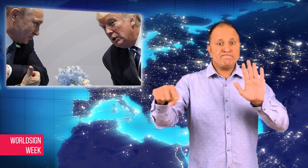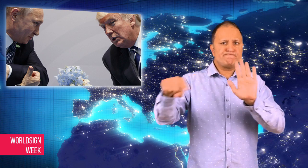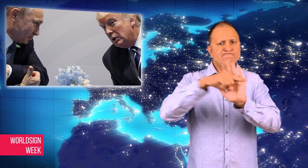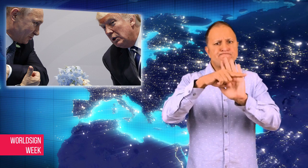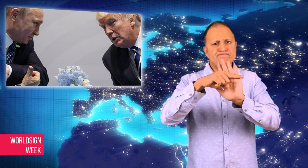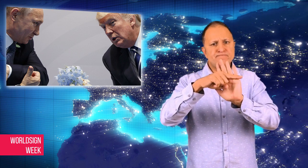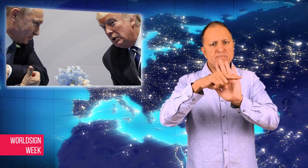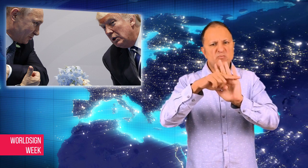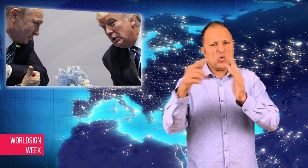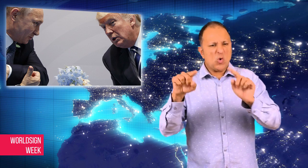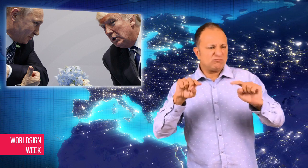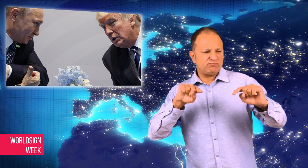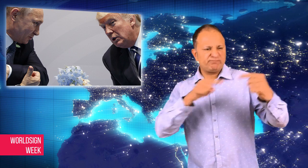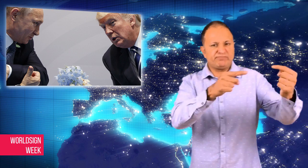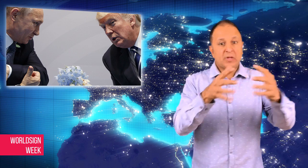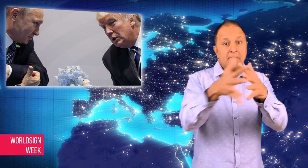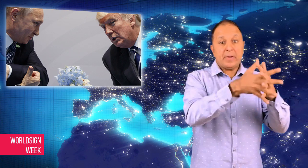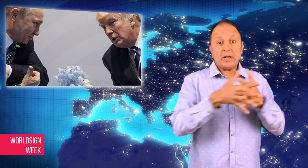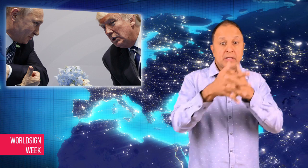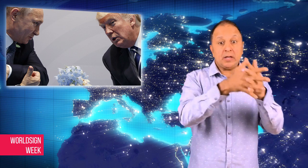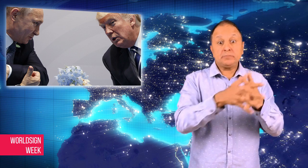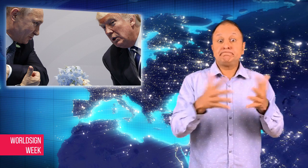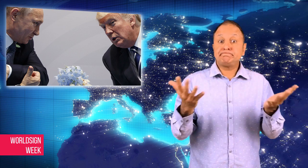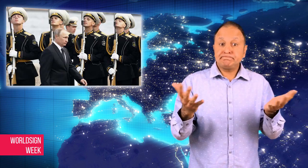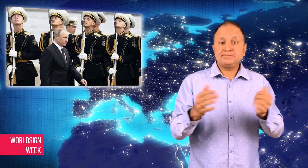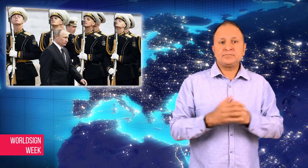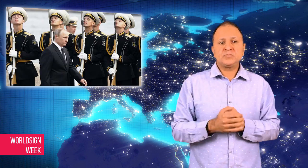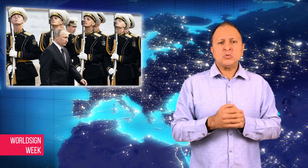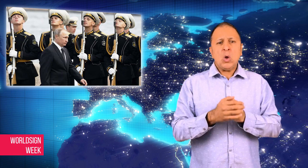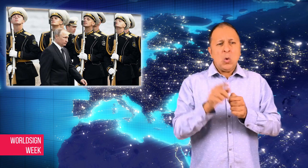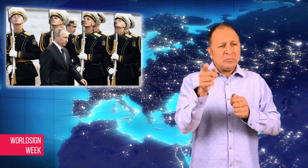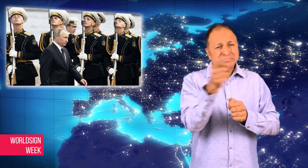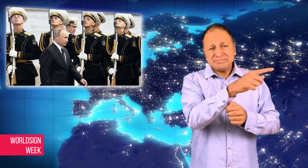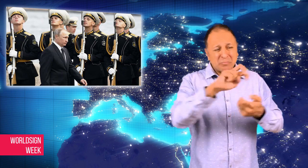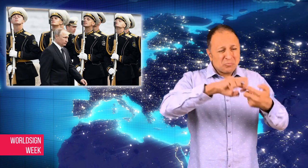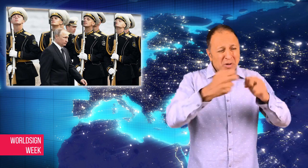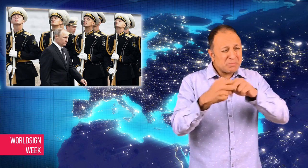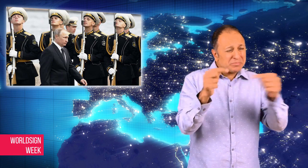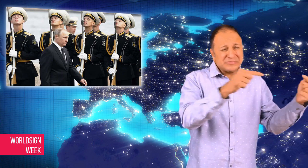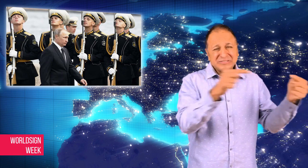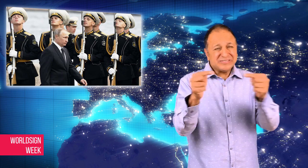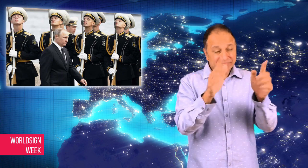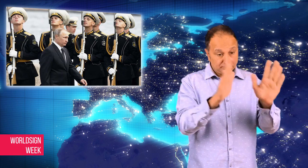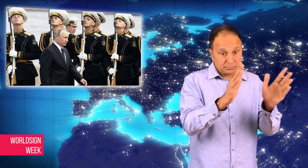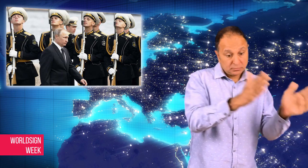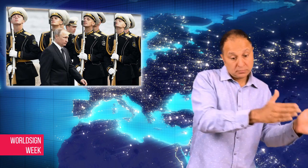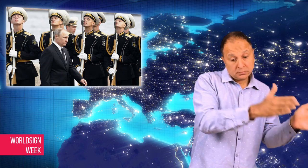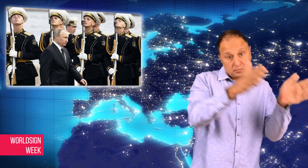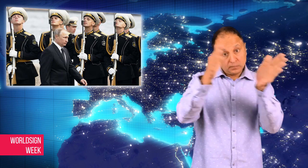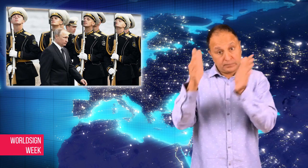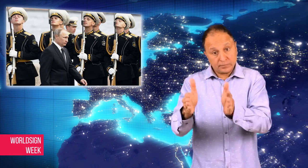two countries. Despite this strained relationship, Russia continues to be